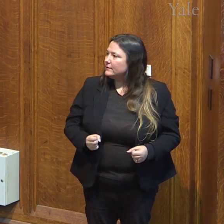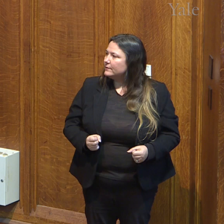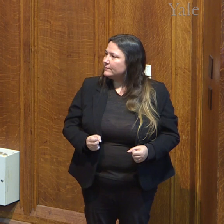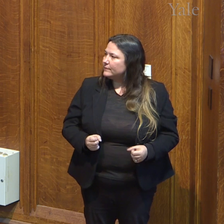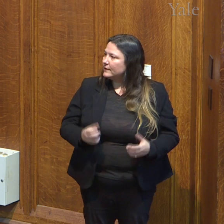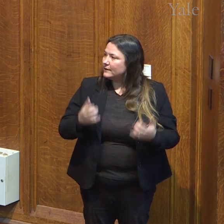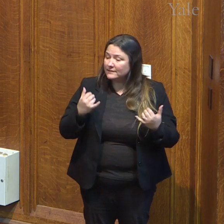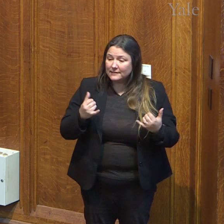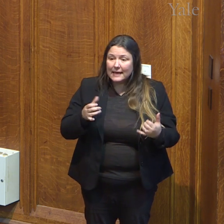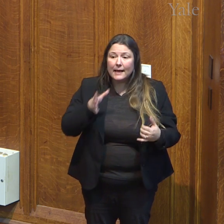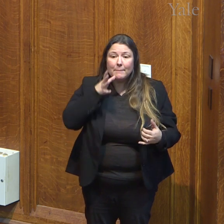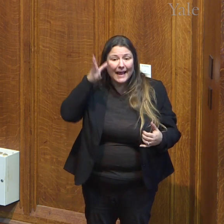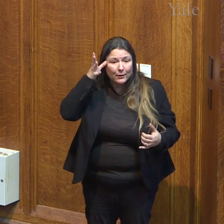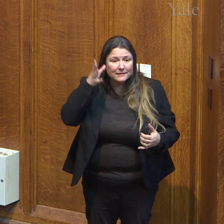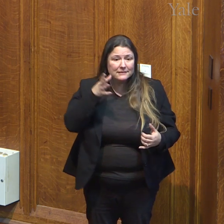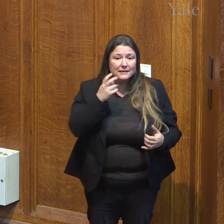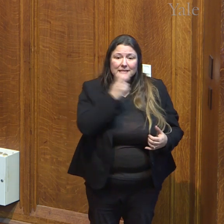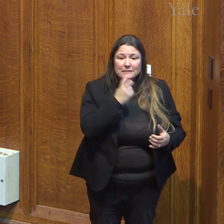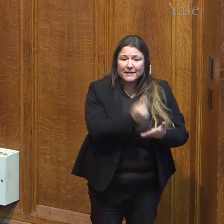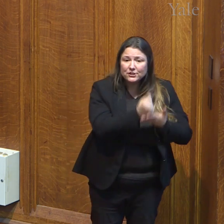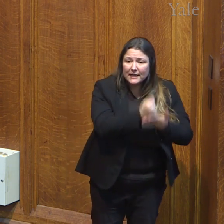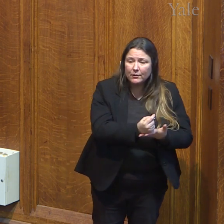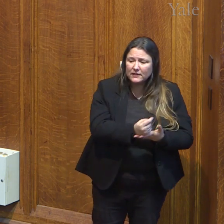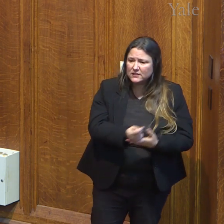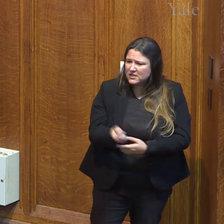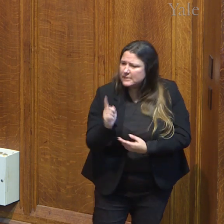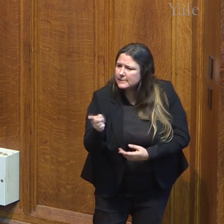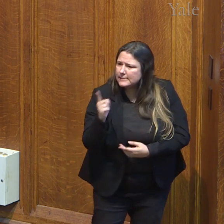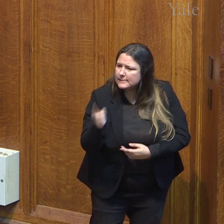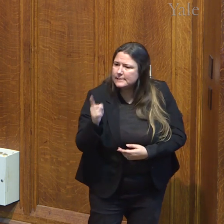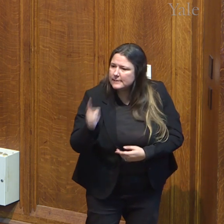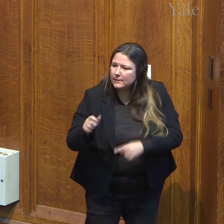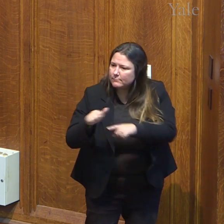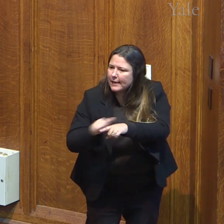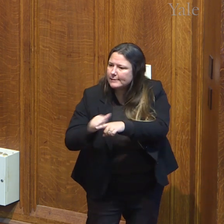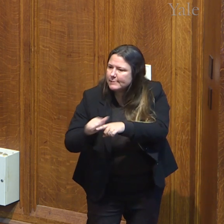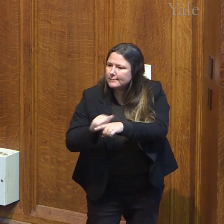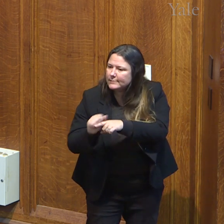and speech therapists hammering home the pronunciation and lip reading of multiple words